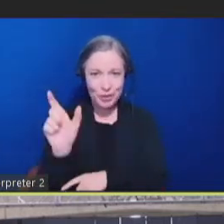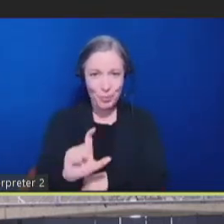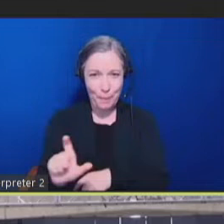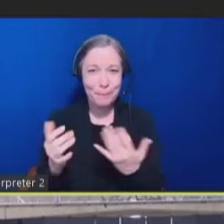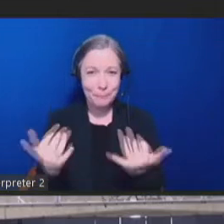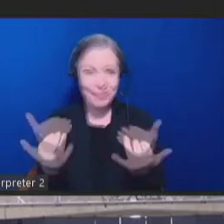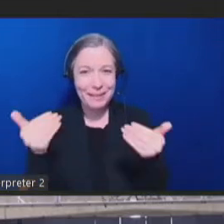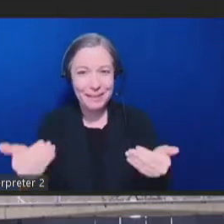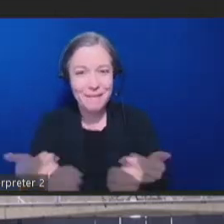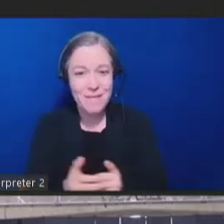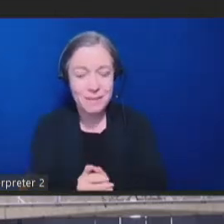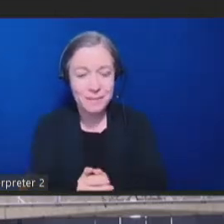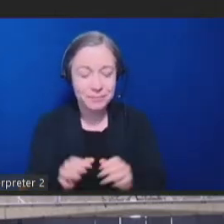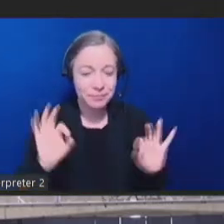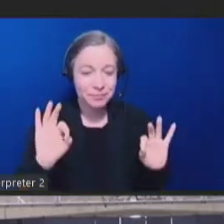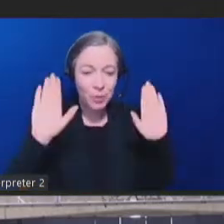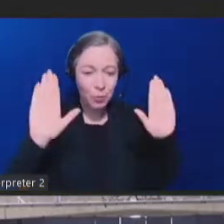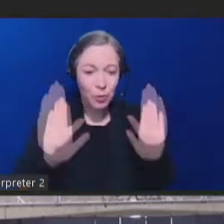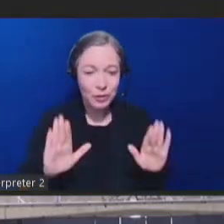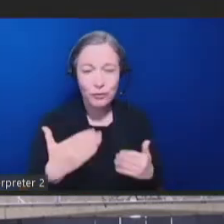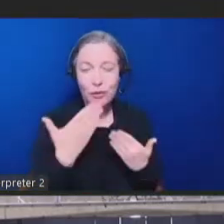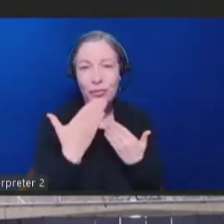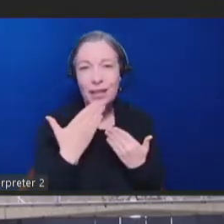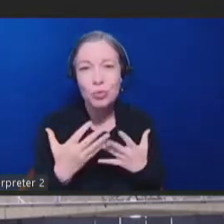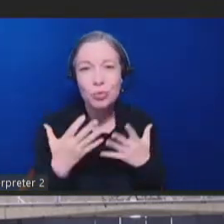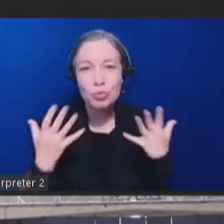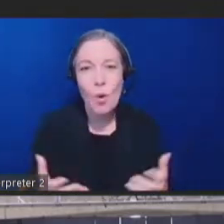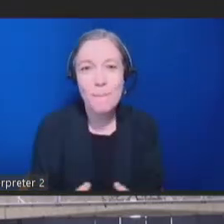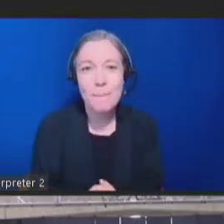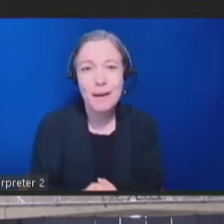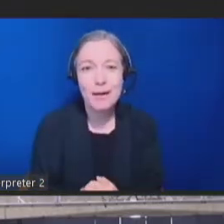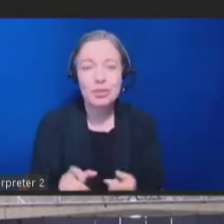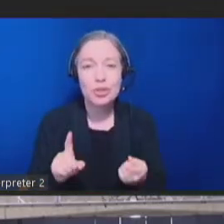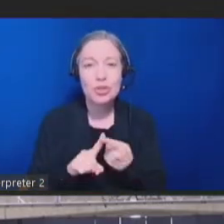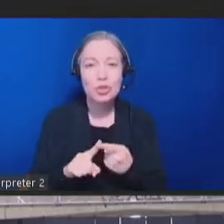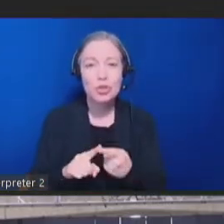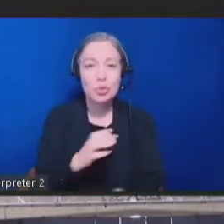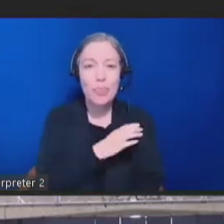May Malik: Wonderful. Thank you so much to the committee for having me,